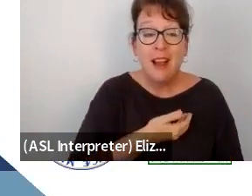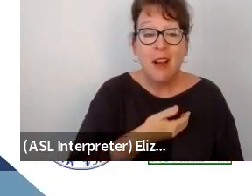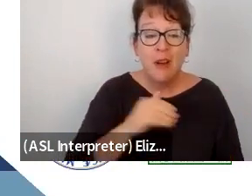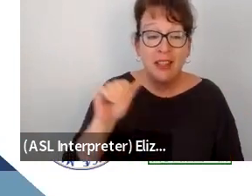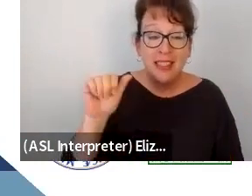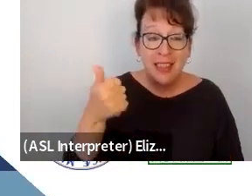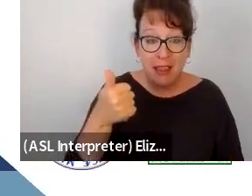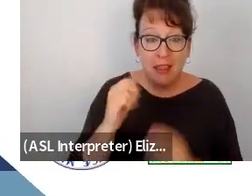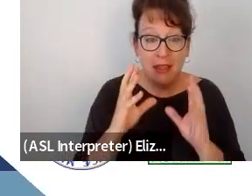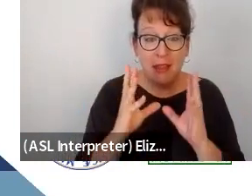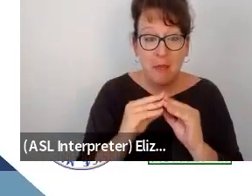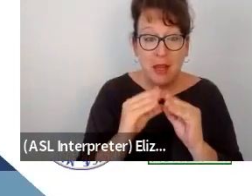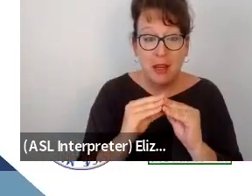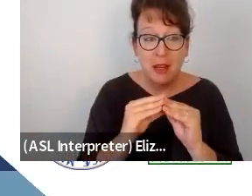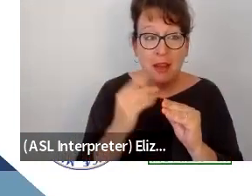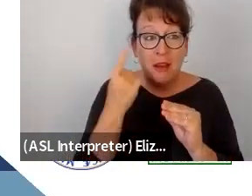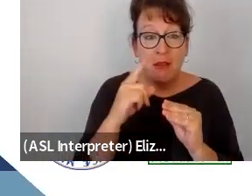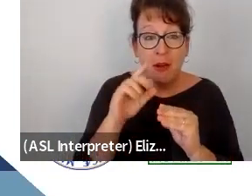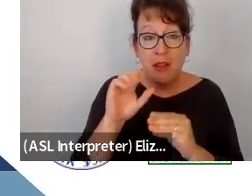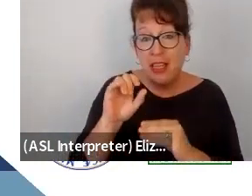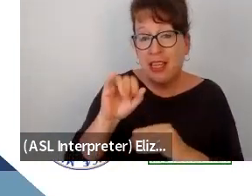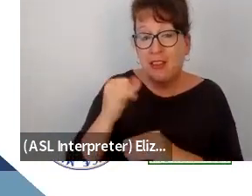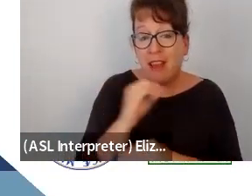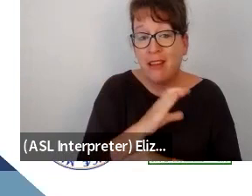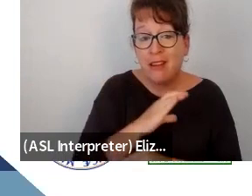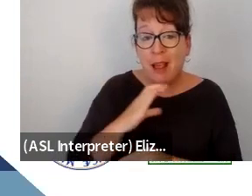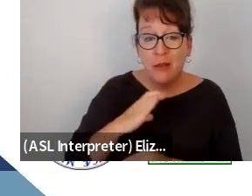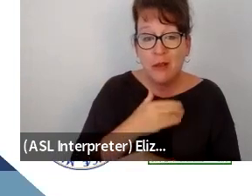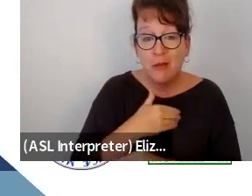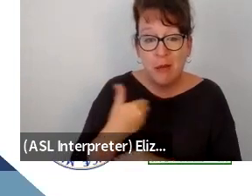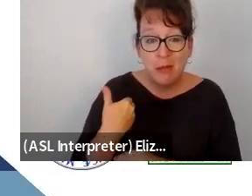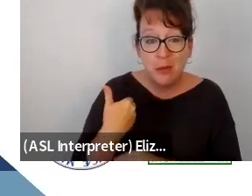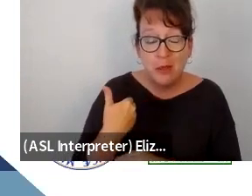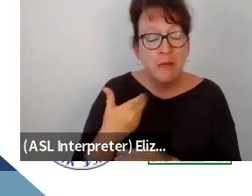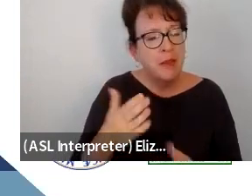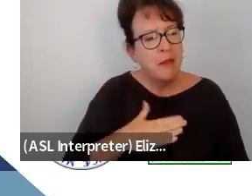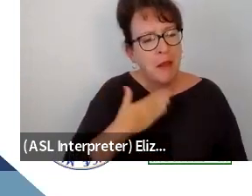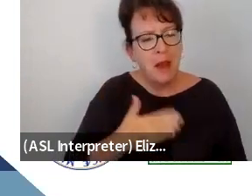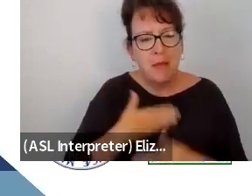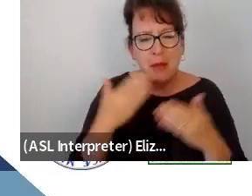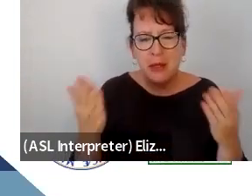news about EPA's Clean Ports Program, a first look into the design of this program. And next slide is